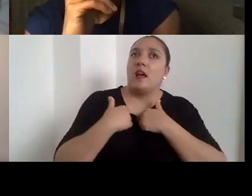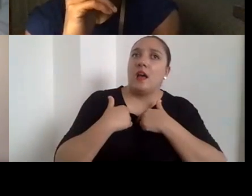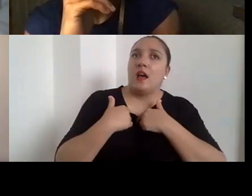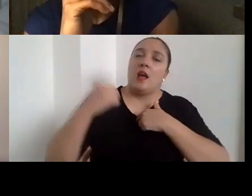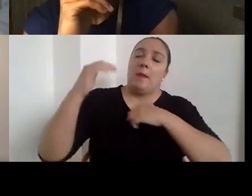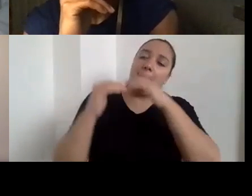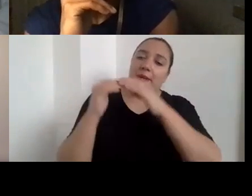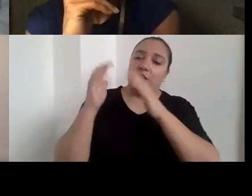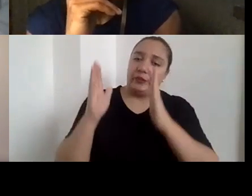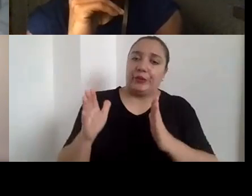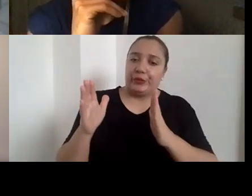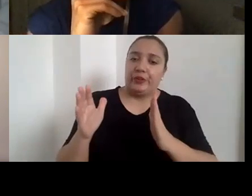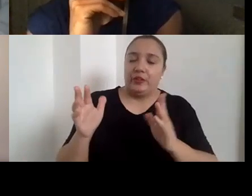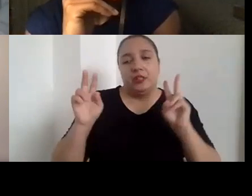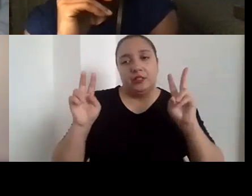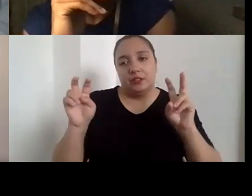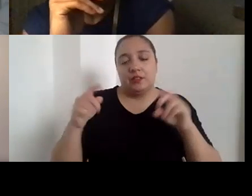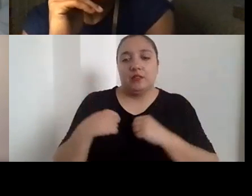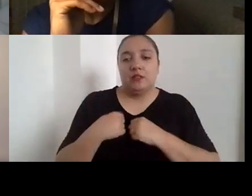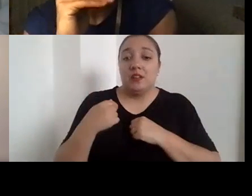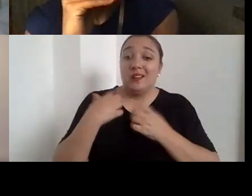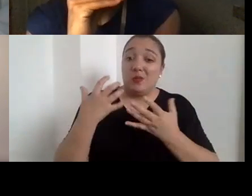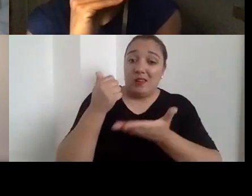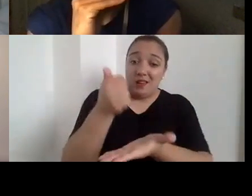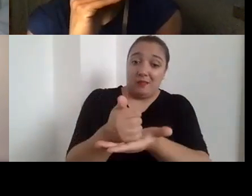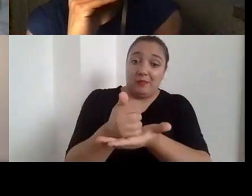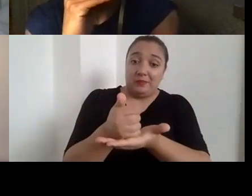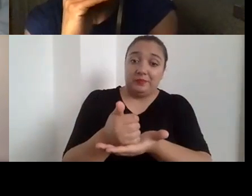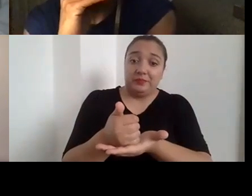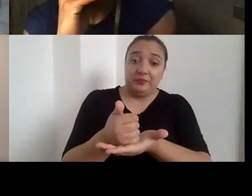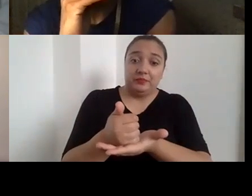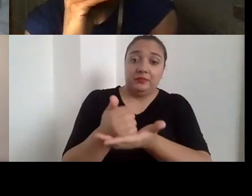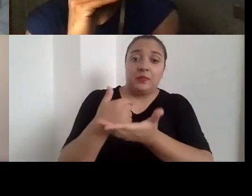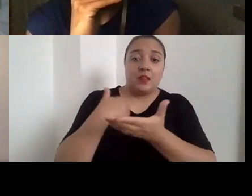I really want to help in organizing and implementing ideas